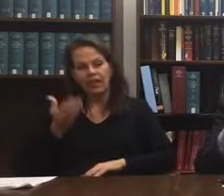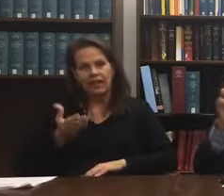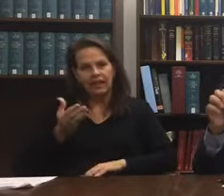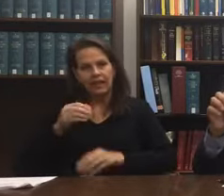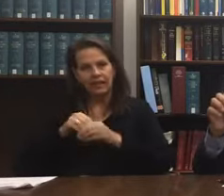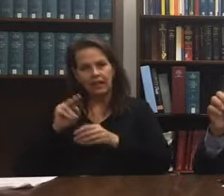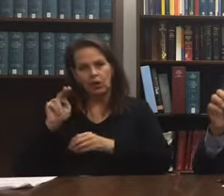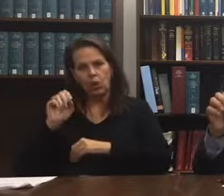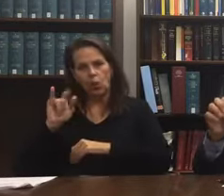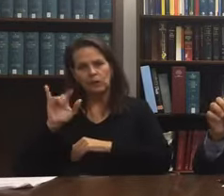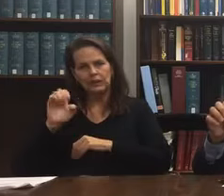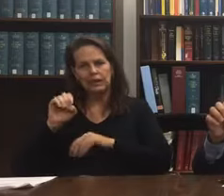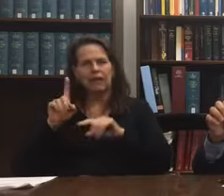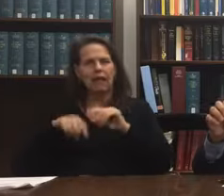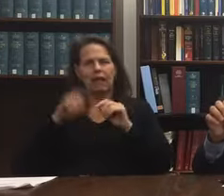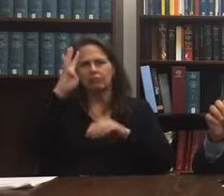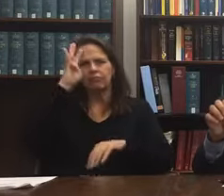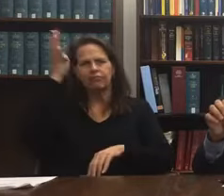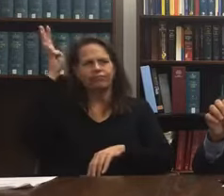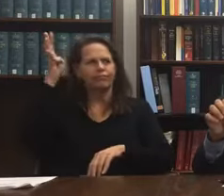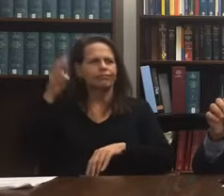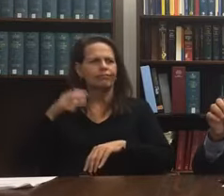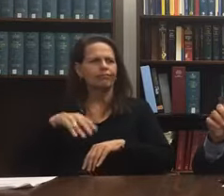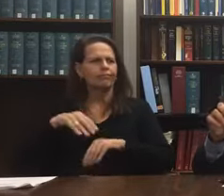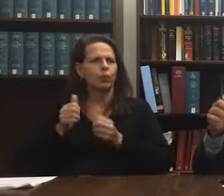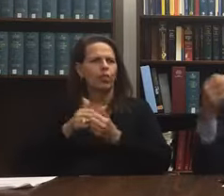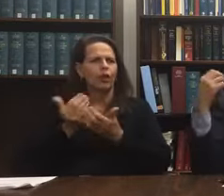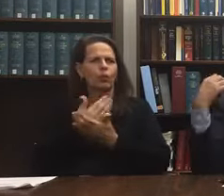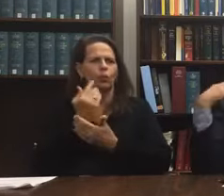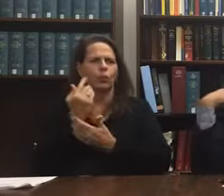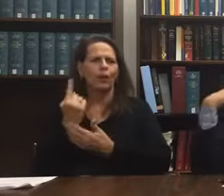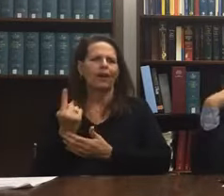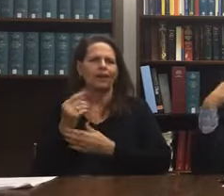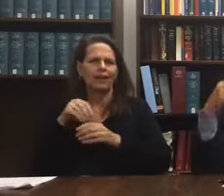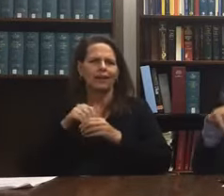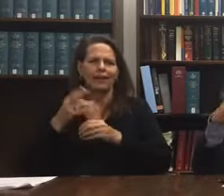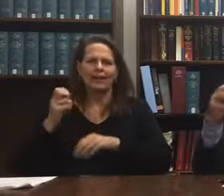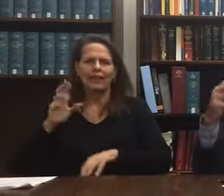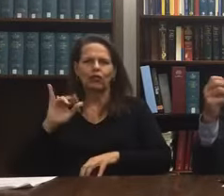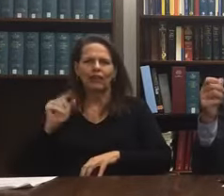can't come up with a new thing in the hearing and so I just saw an instance of